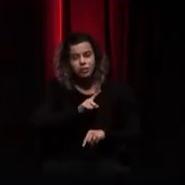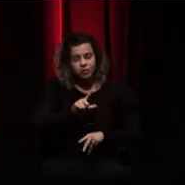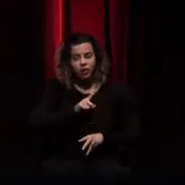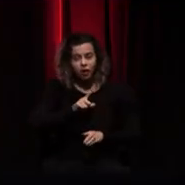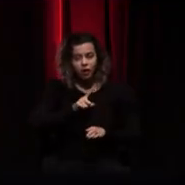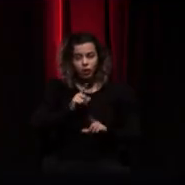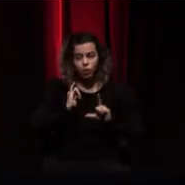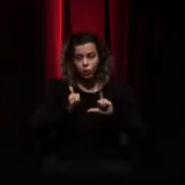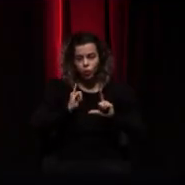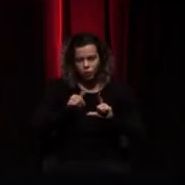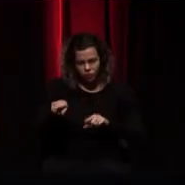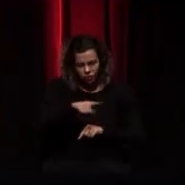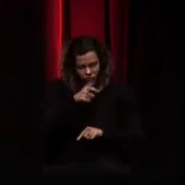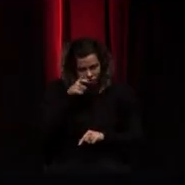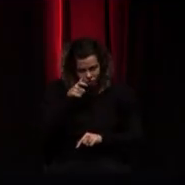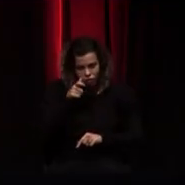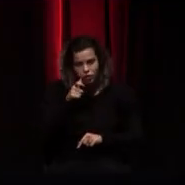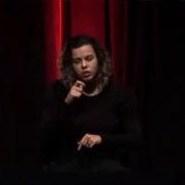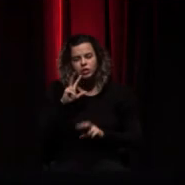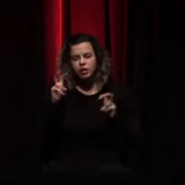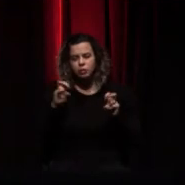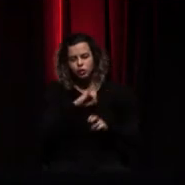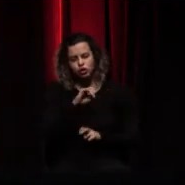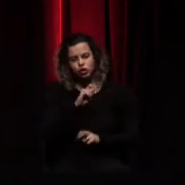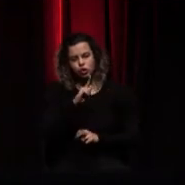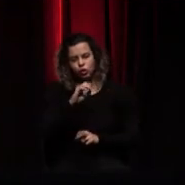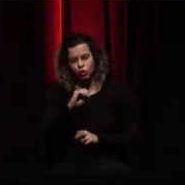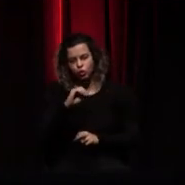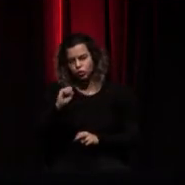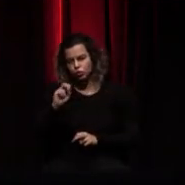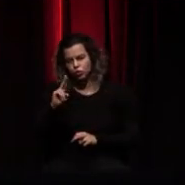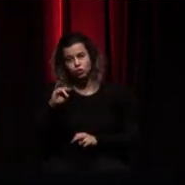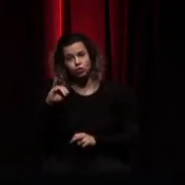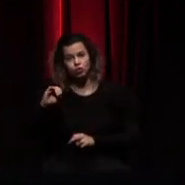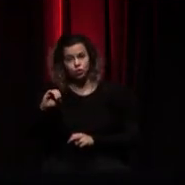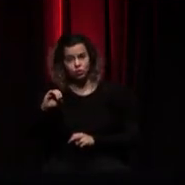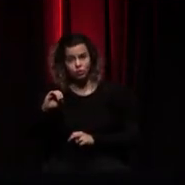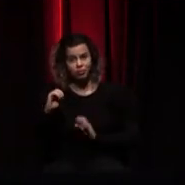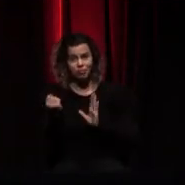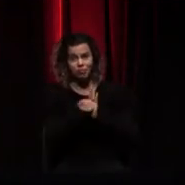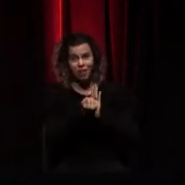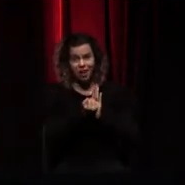Have you seen it? It’s called Jogo Sujo, o seu logo está lá as an example of someone who didn’t play fairly.